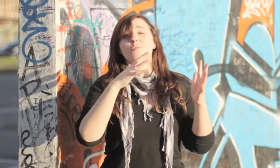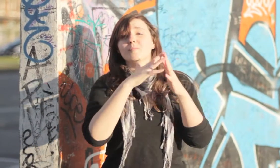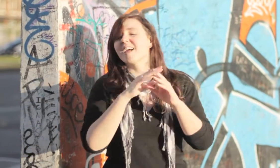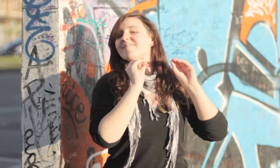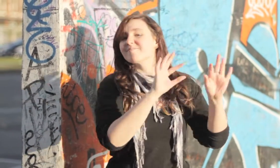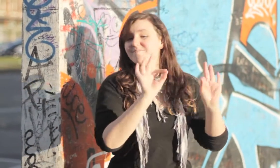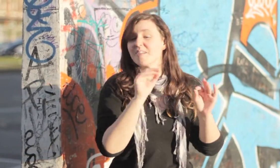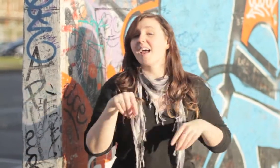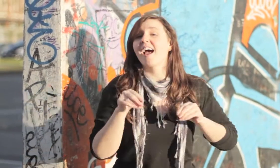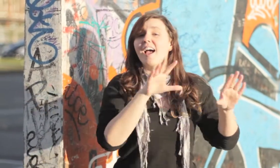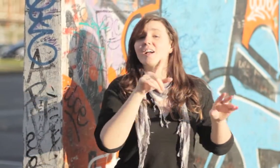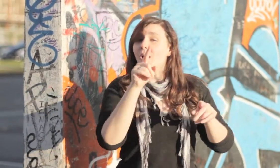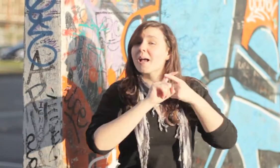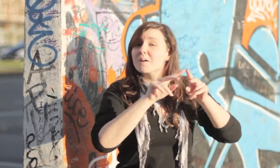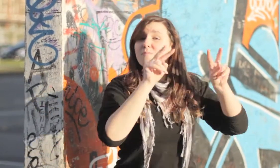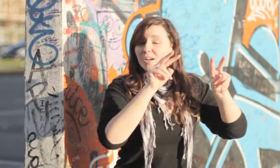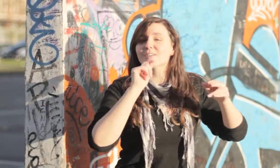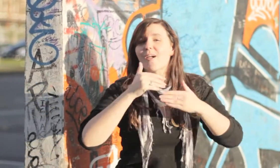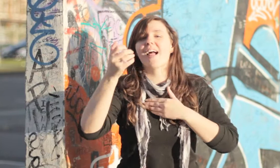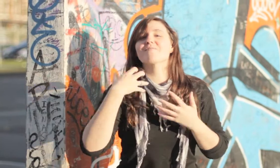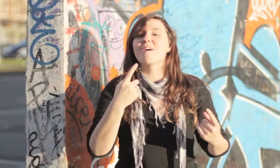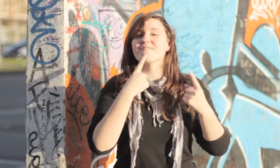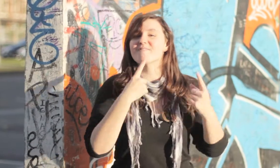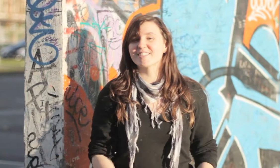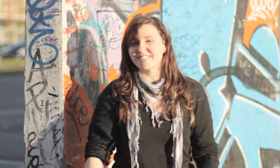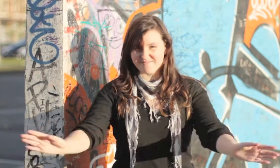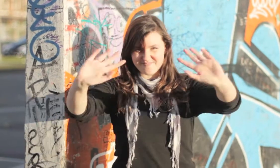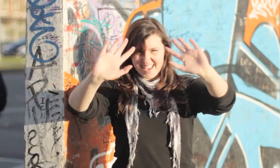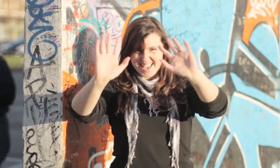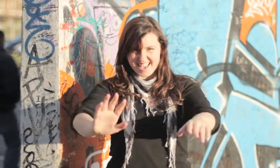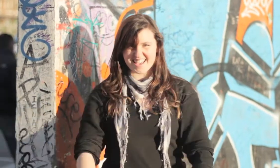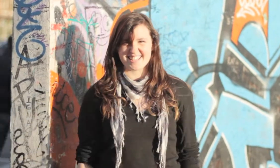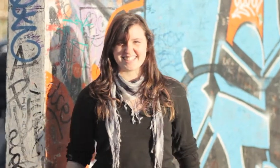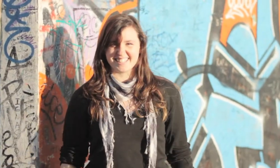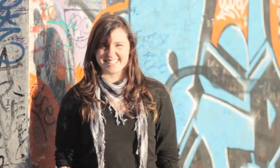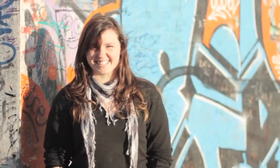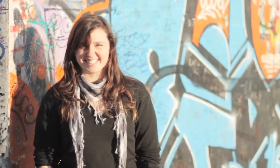And this is the reason why there's been a delay on my website. Keep watching as there will be more information!